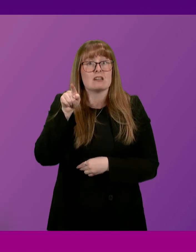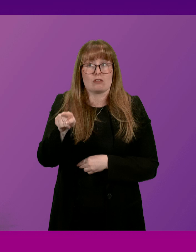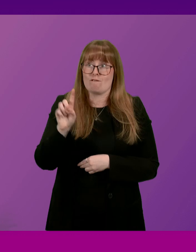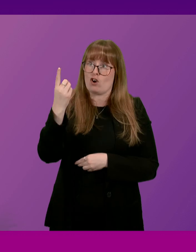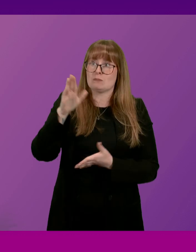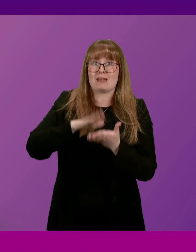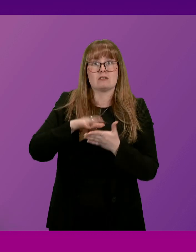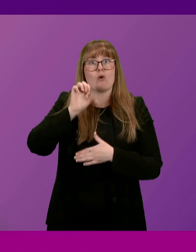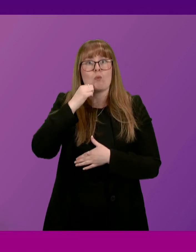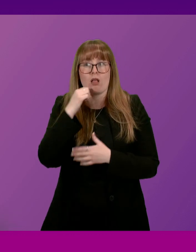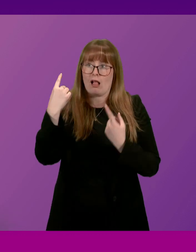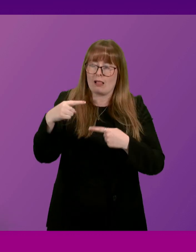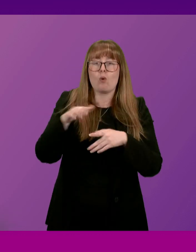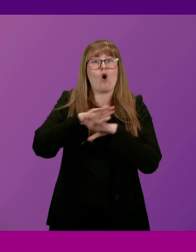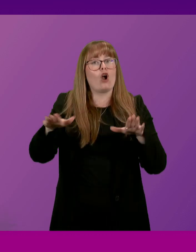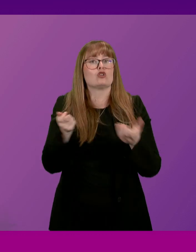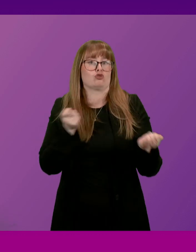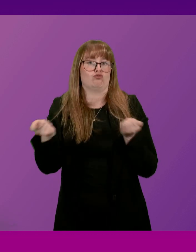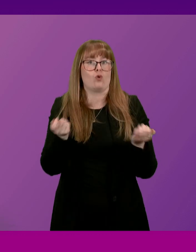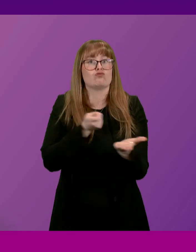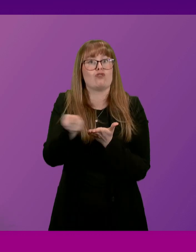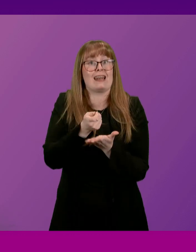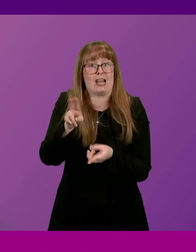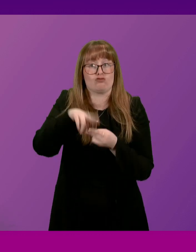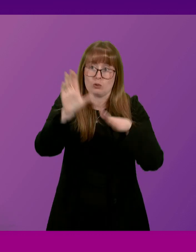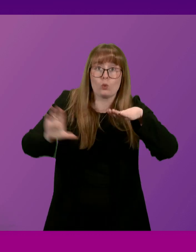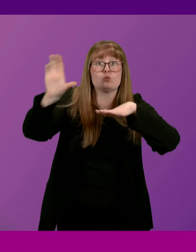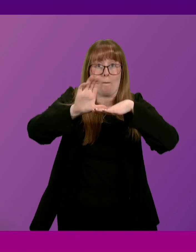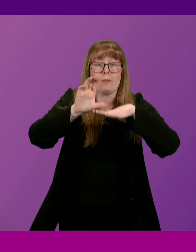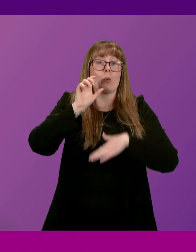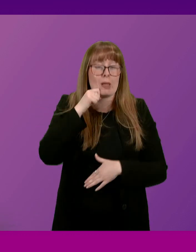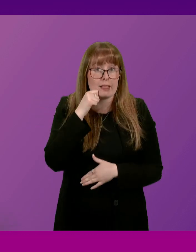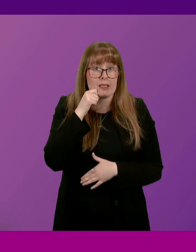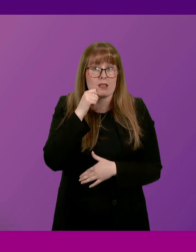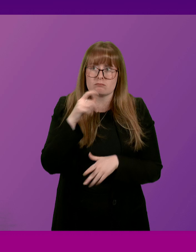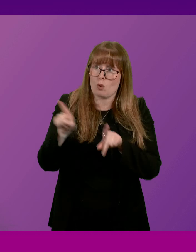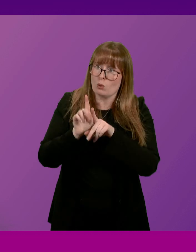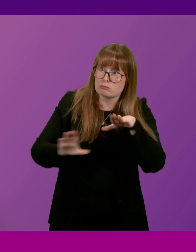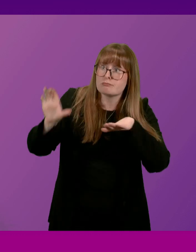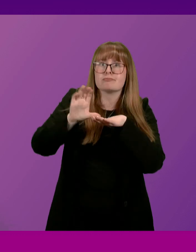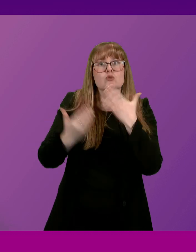to permit uncontrolled rent increases on top of that, and he is proposing new rules to make